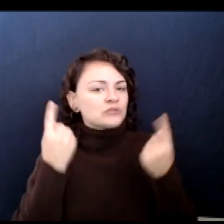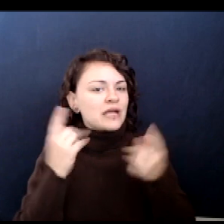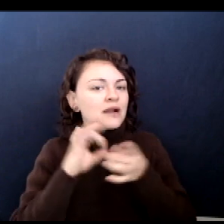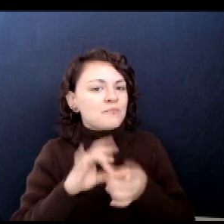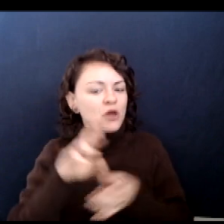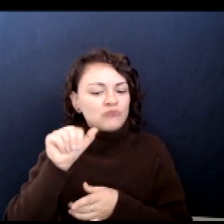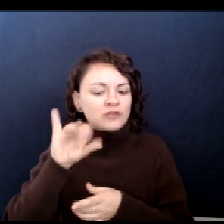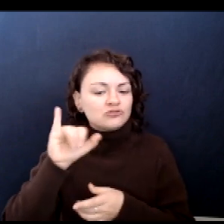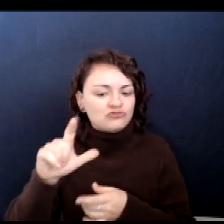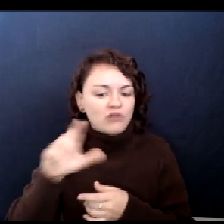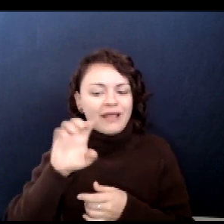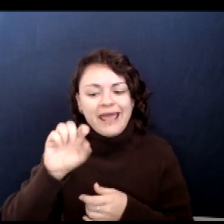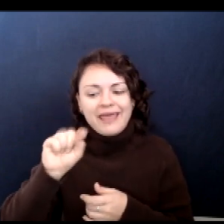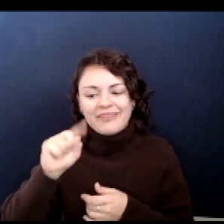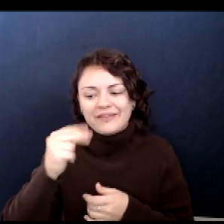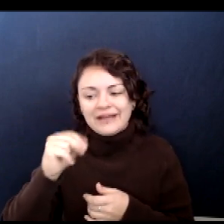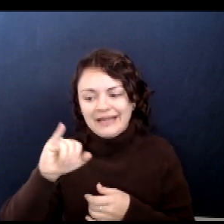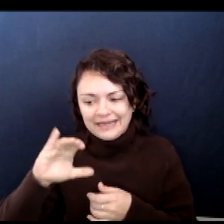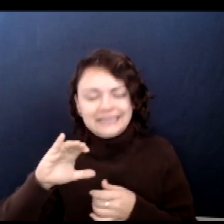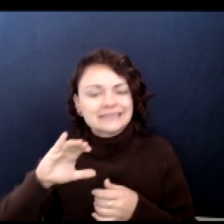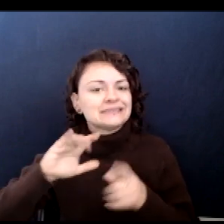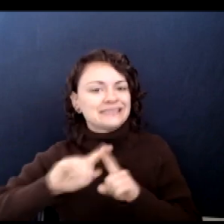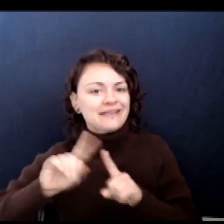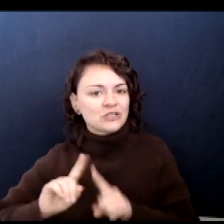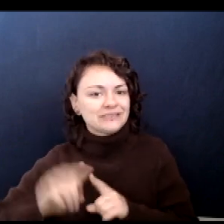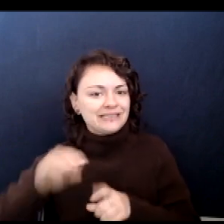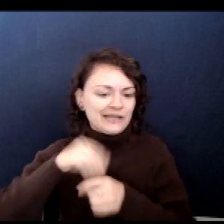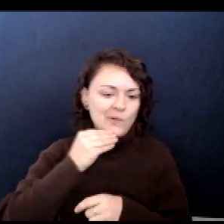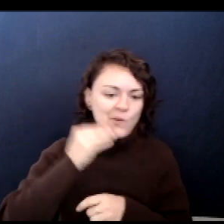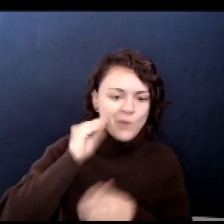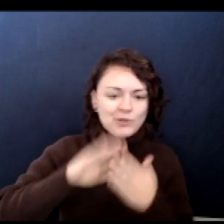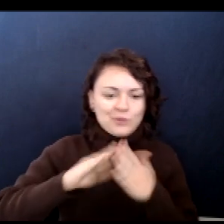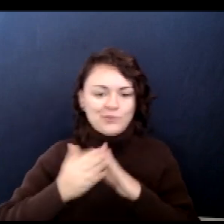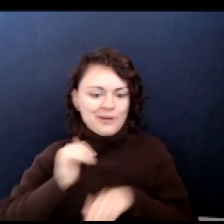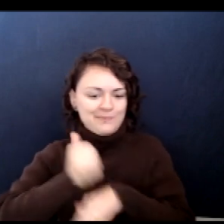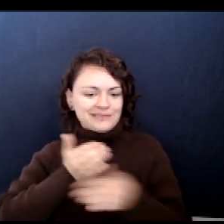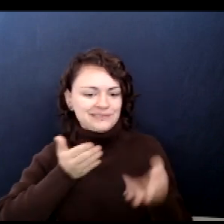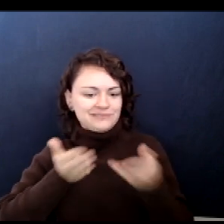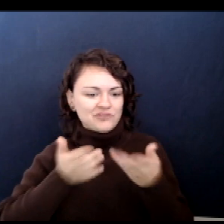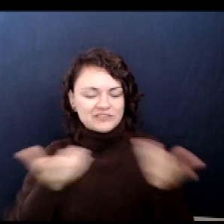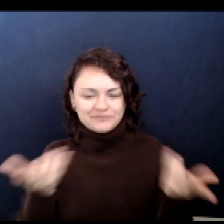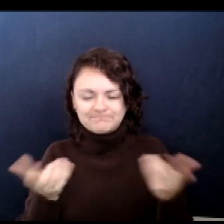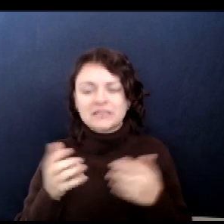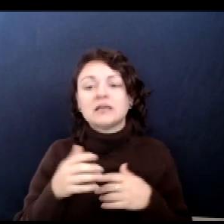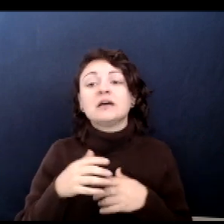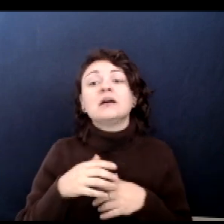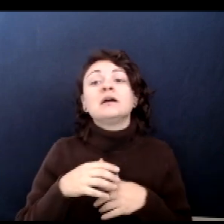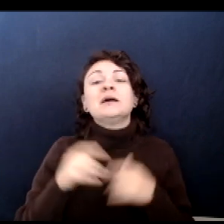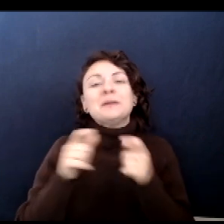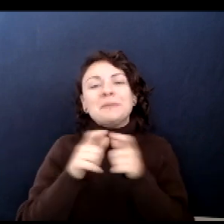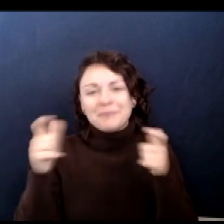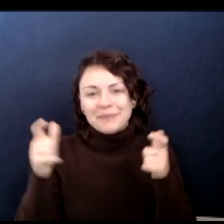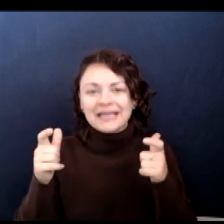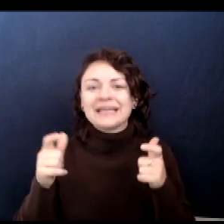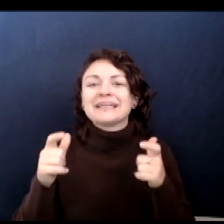in the use of home and community based services. Big picture takeaways because I think you already heard much of this from other presenters.